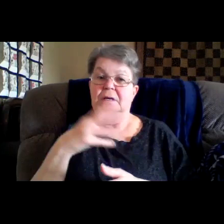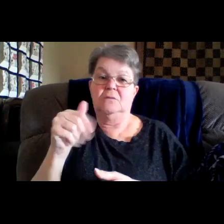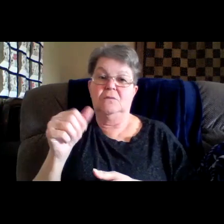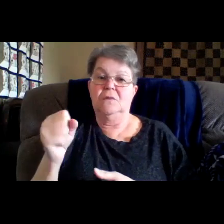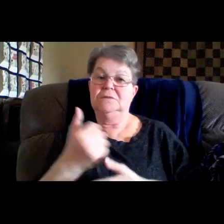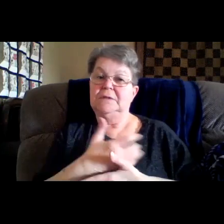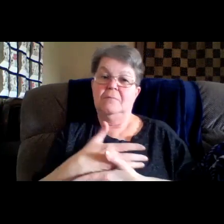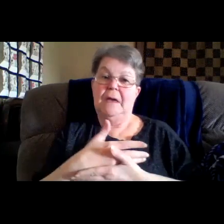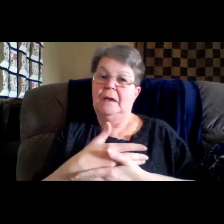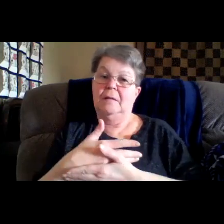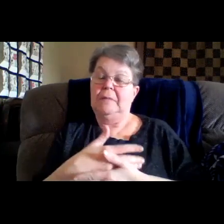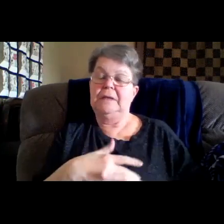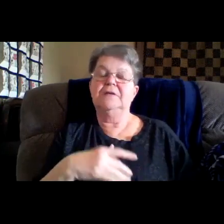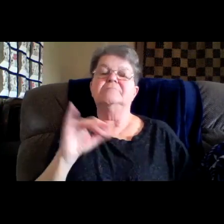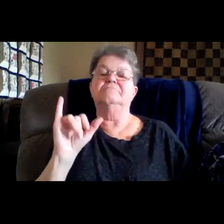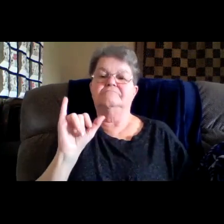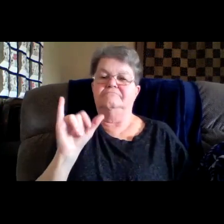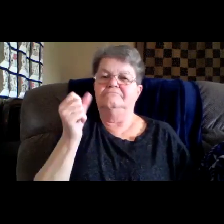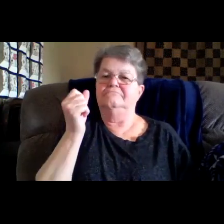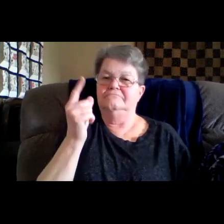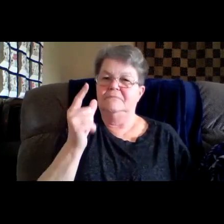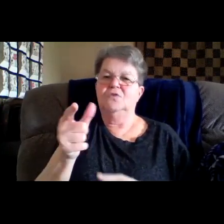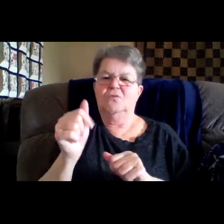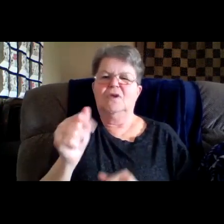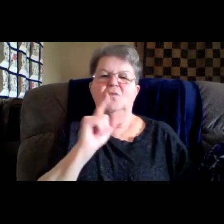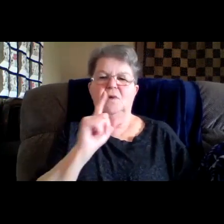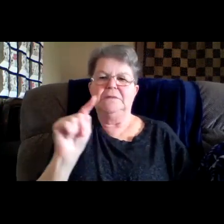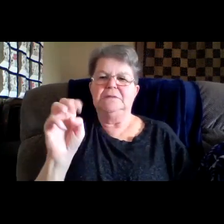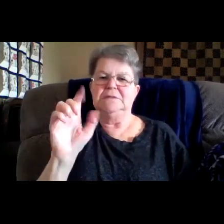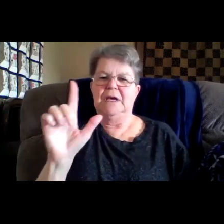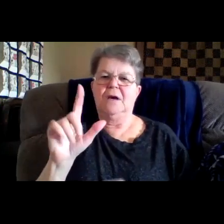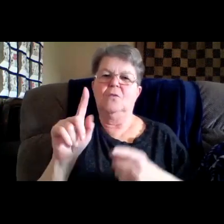[Tina] Got it. So you can really tell when people